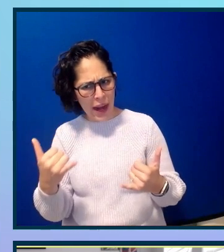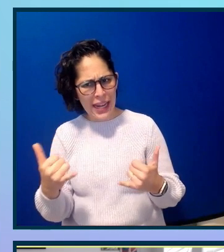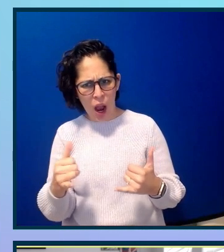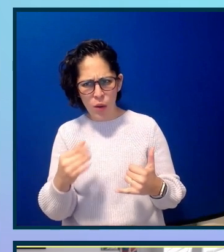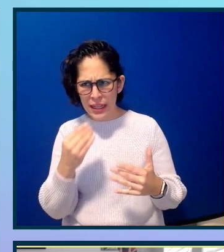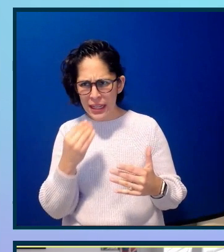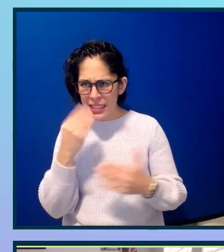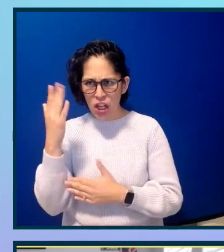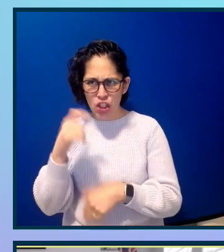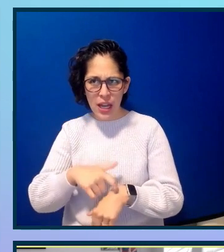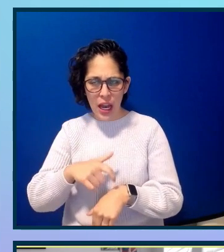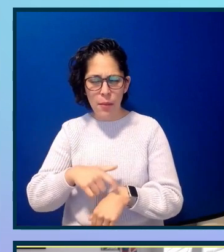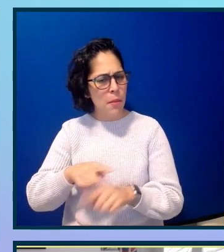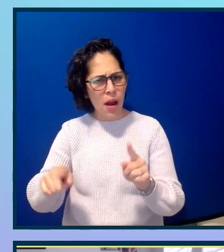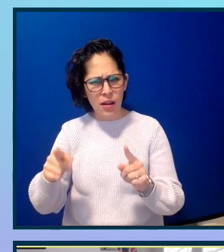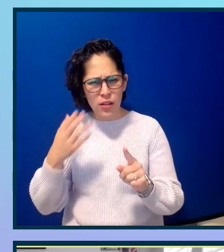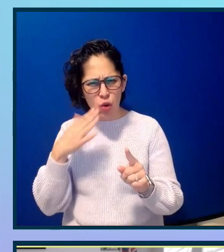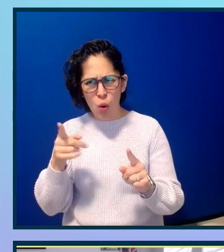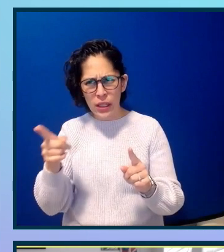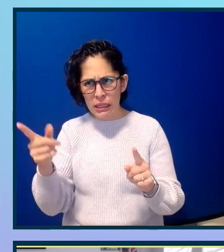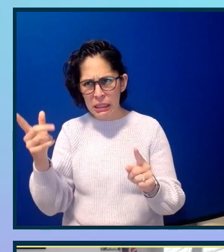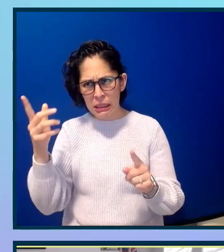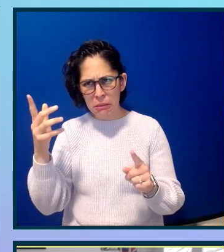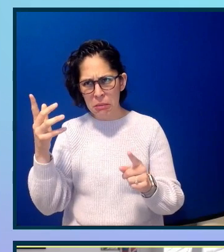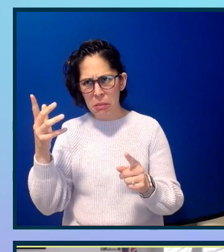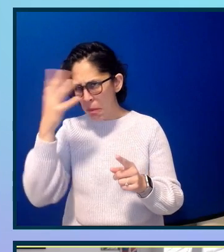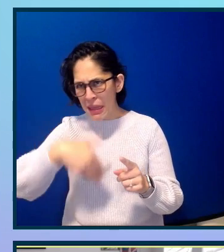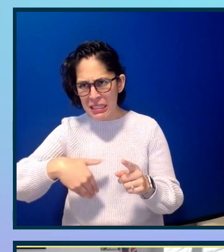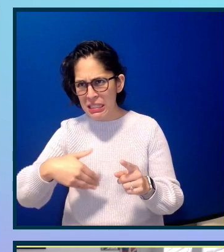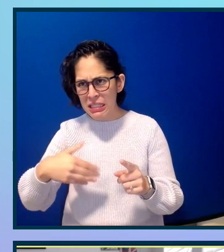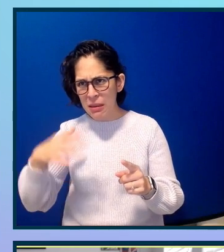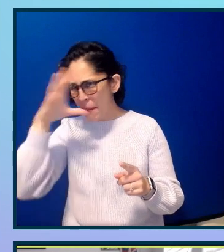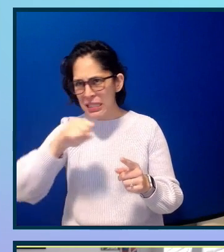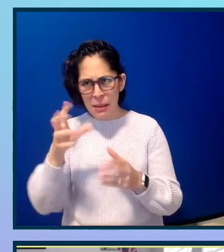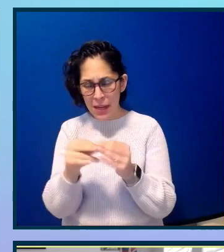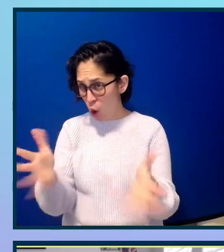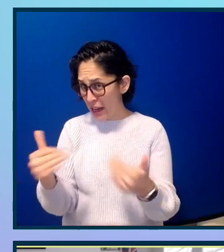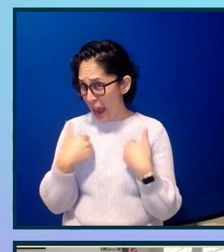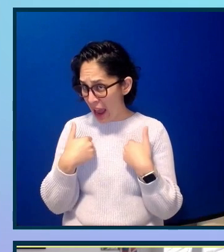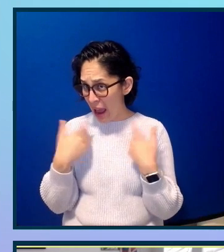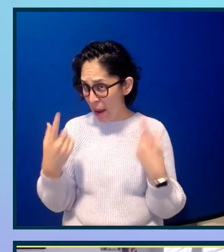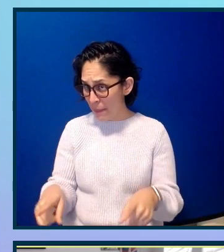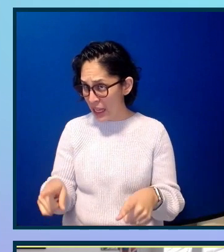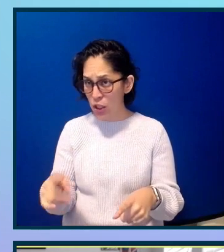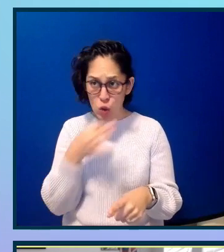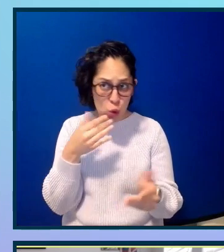but he doesn't know, did he miss the meeting? Is the meeting, did it already happen? Is it happening soon? Does he have time for lunch?